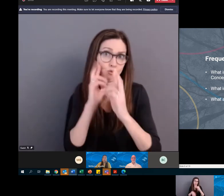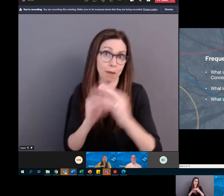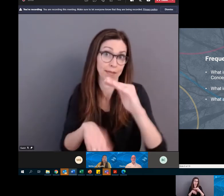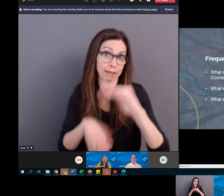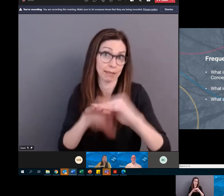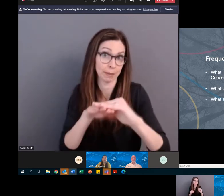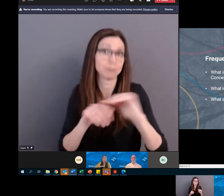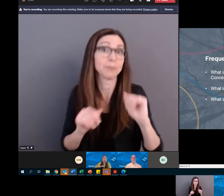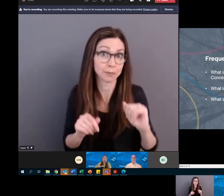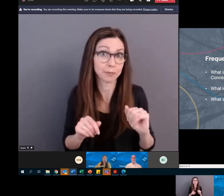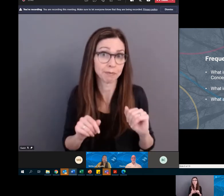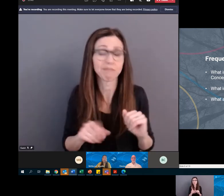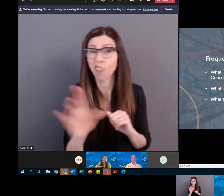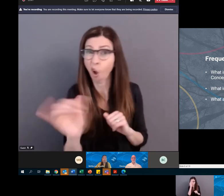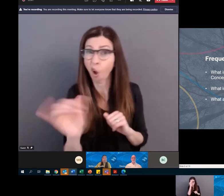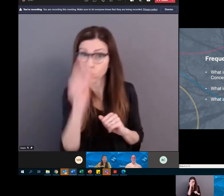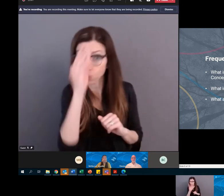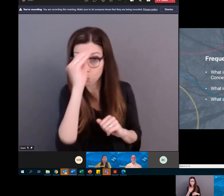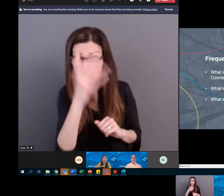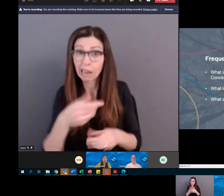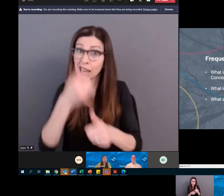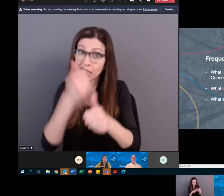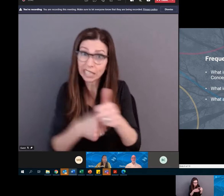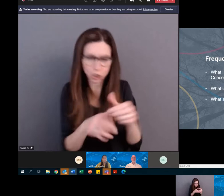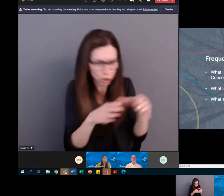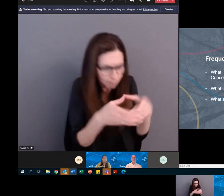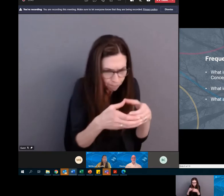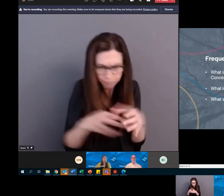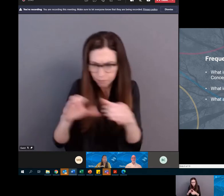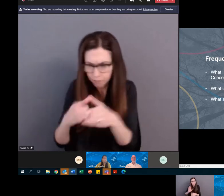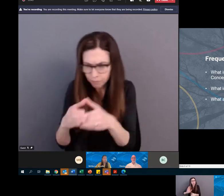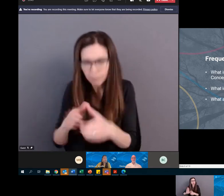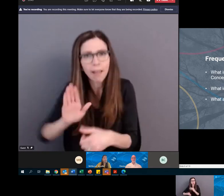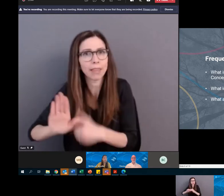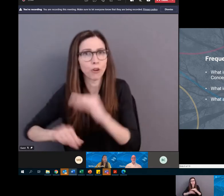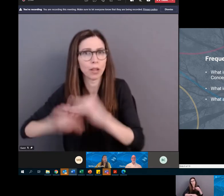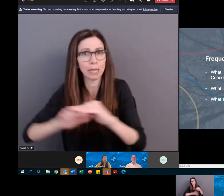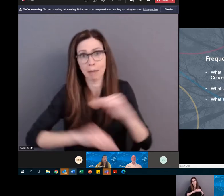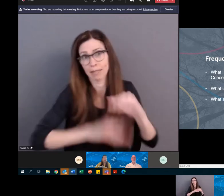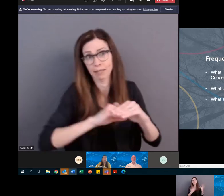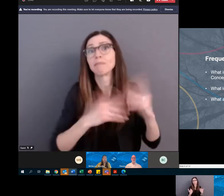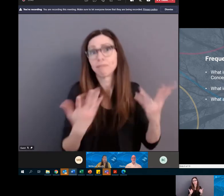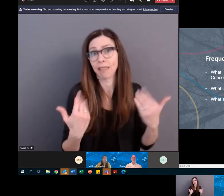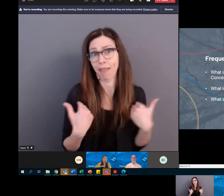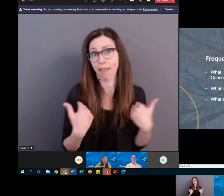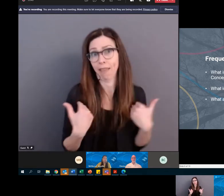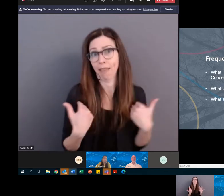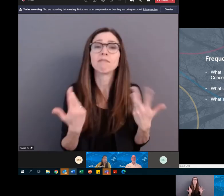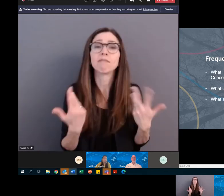program component has limits of their own on the number of applications you can submit in the buffer year.